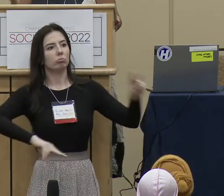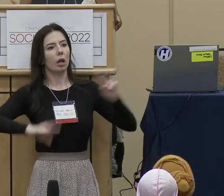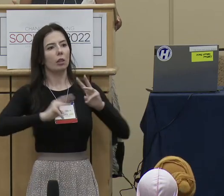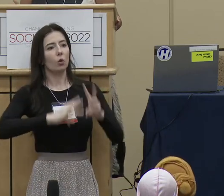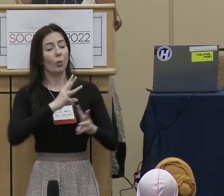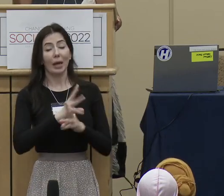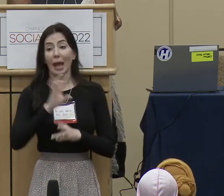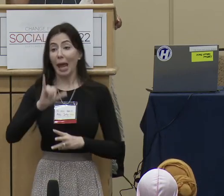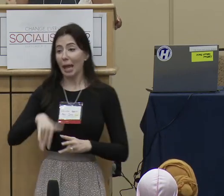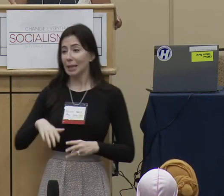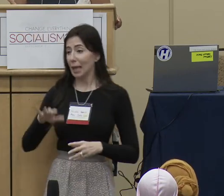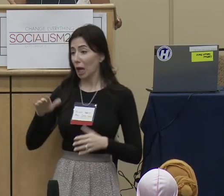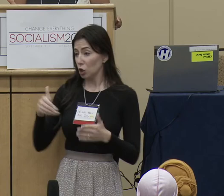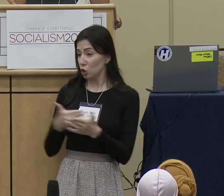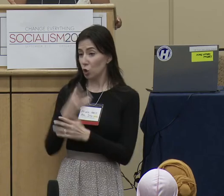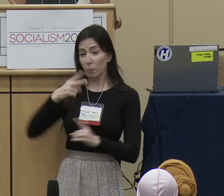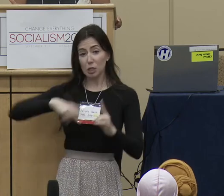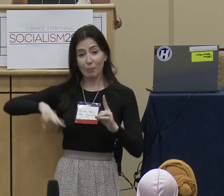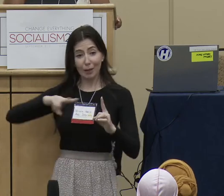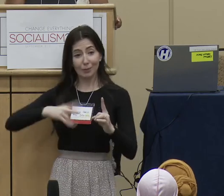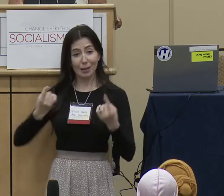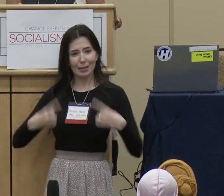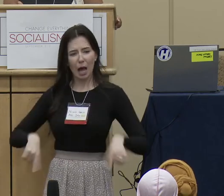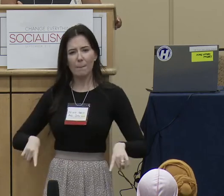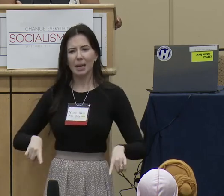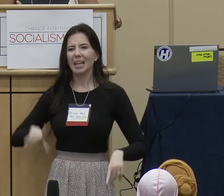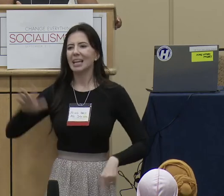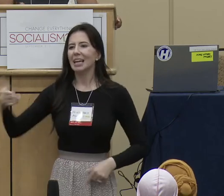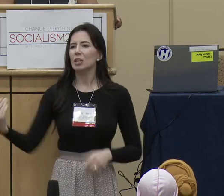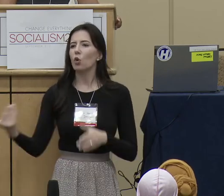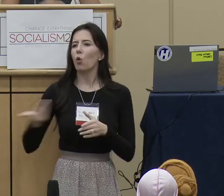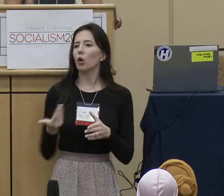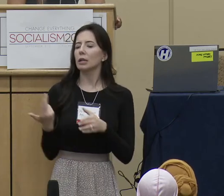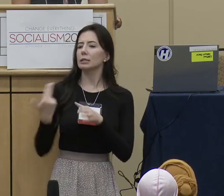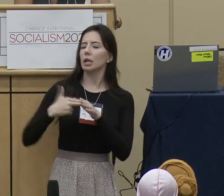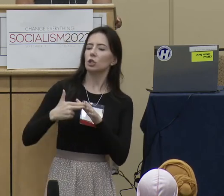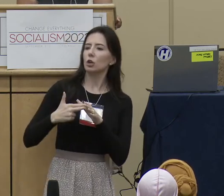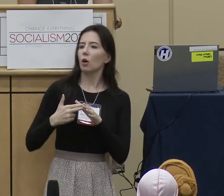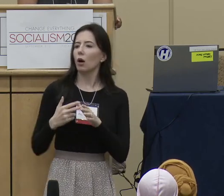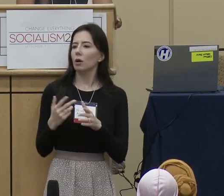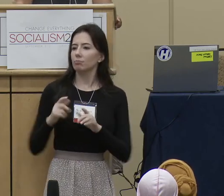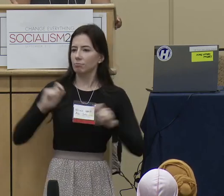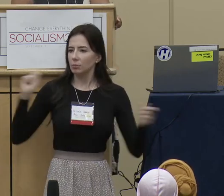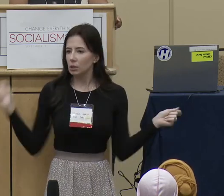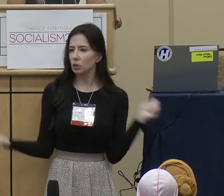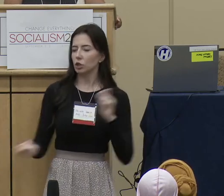viewing the world and the future, and that opening is an invitation for organizers to organize and to provide an